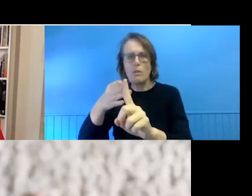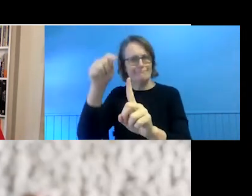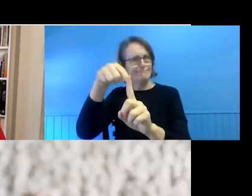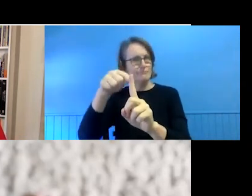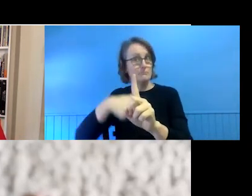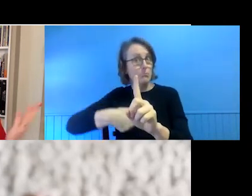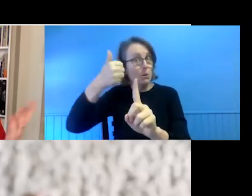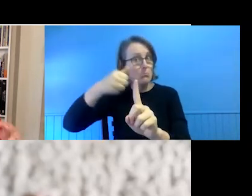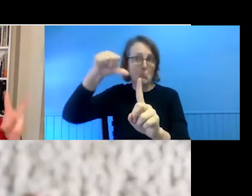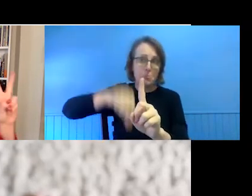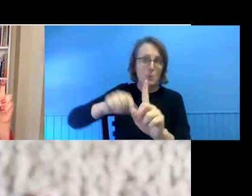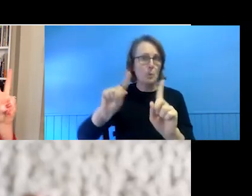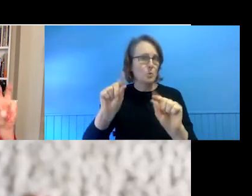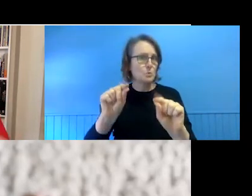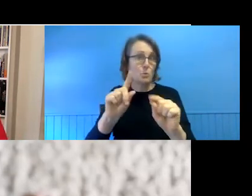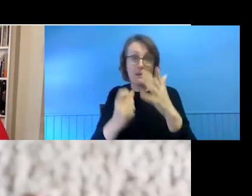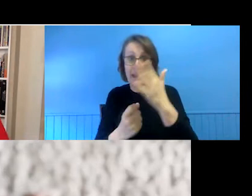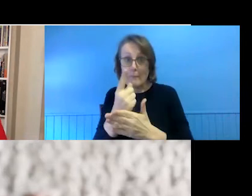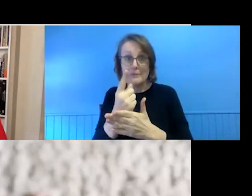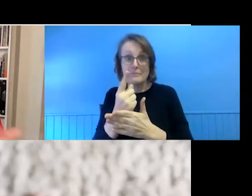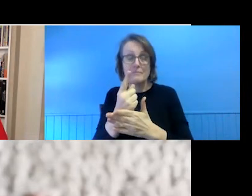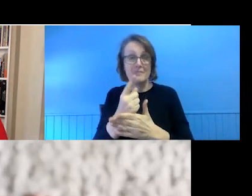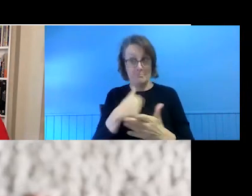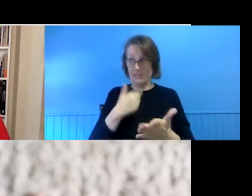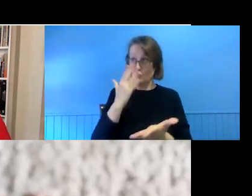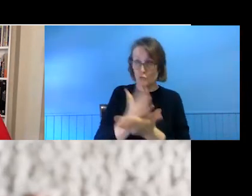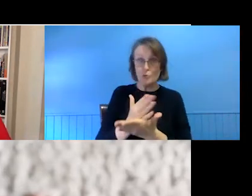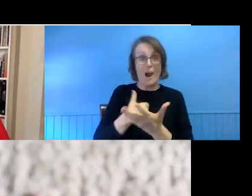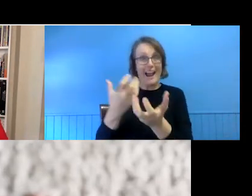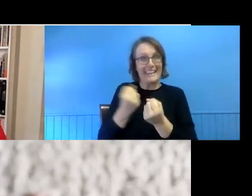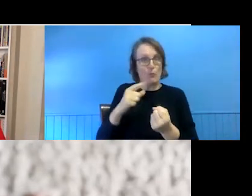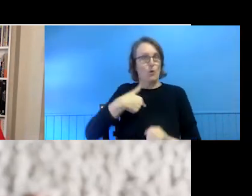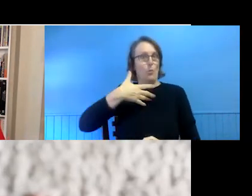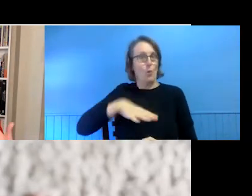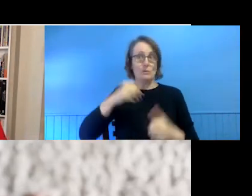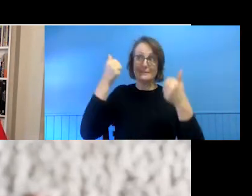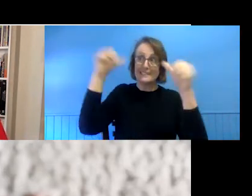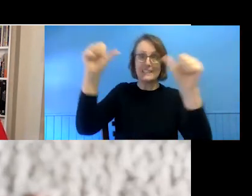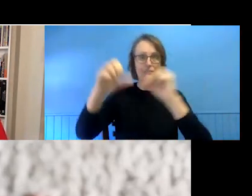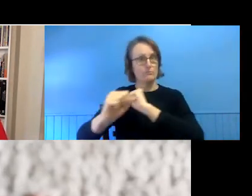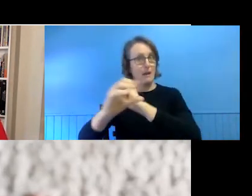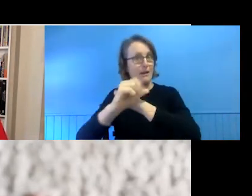about whether or not they're working. Are you getting the results that you're looking for when you undertake those stragthss, even if